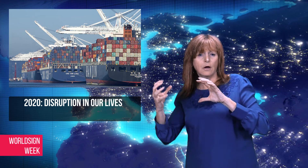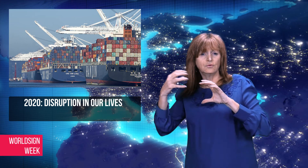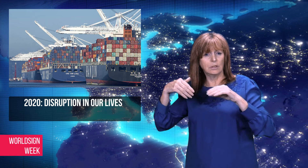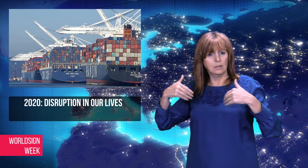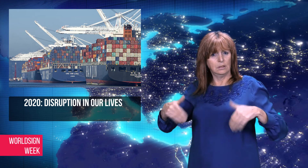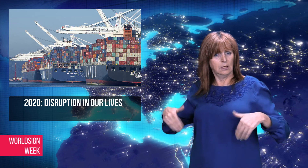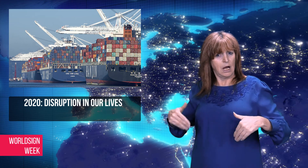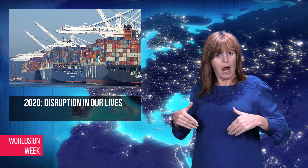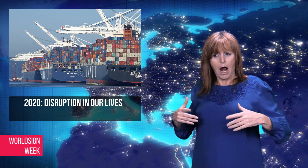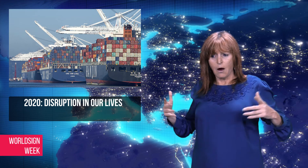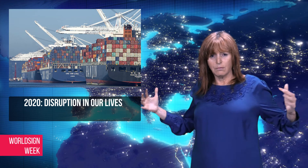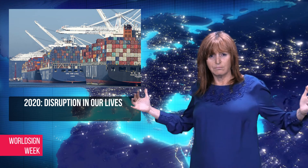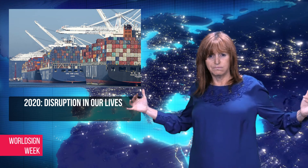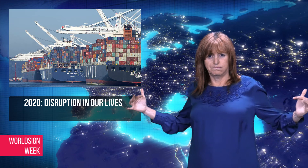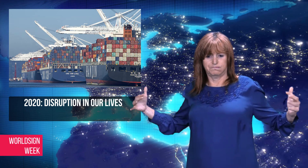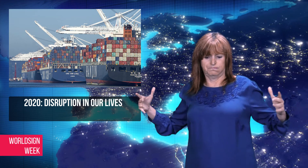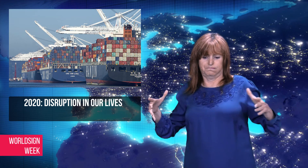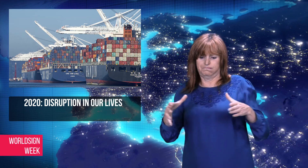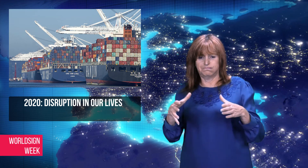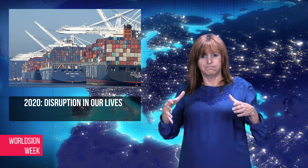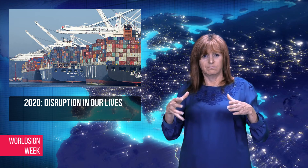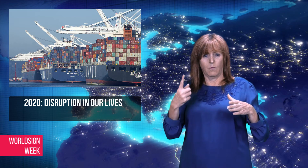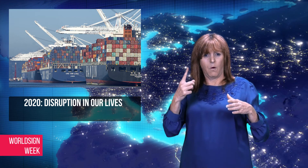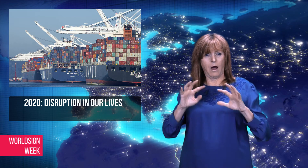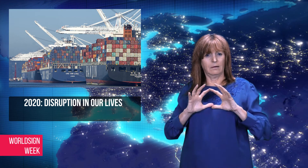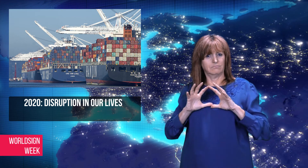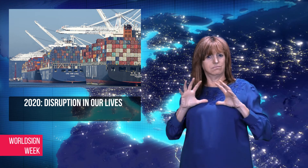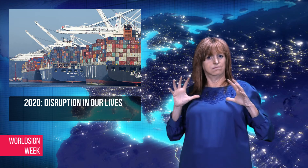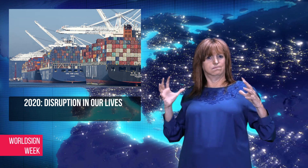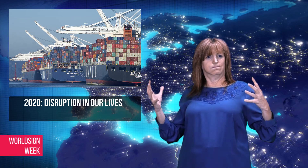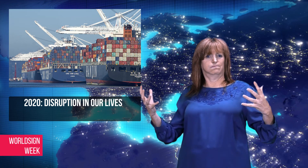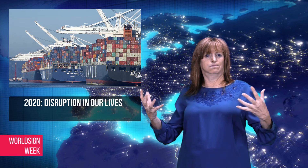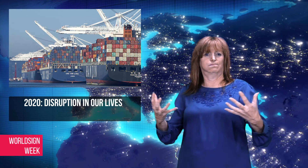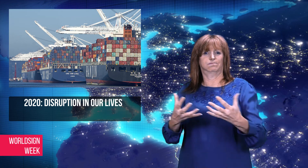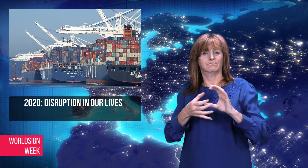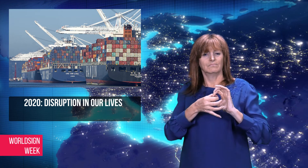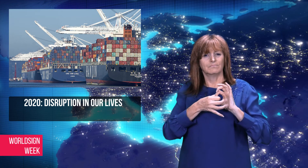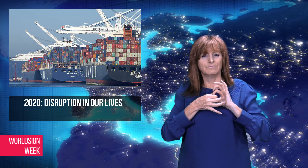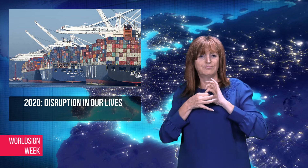becoming one big community linked to each other and